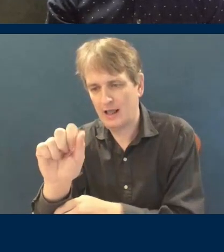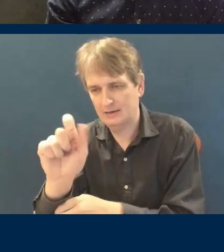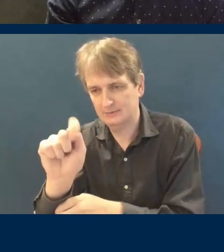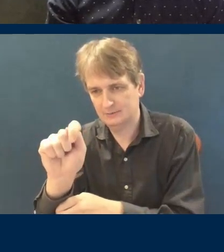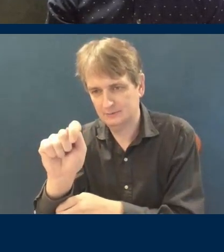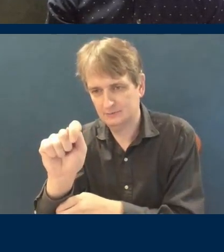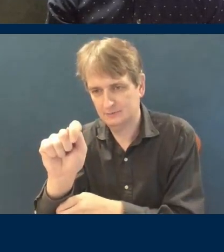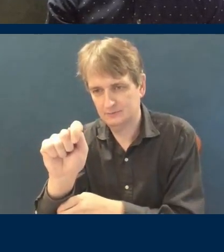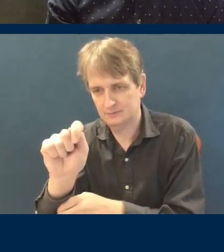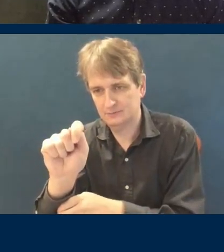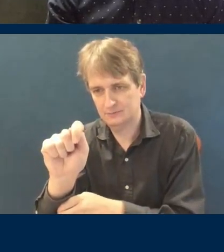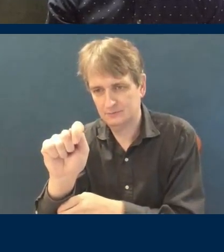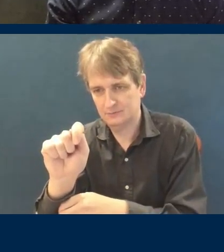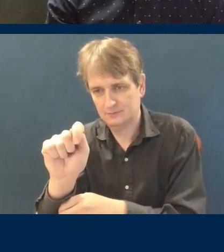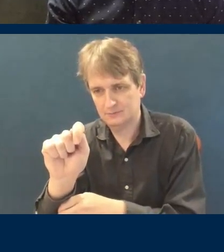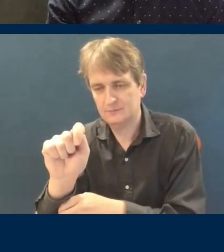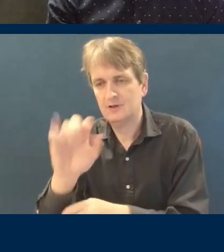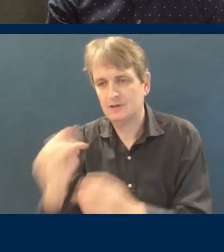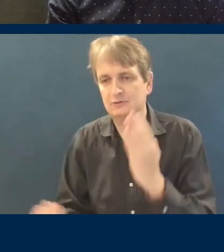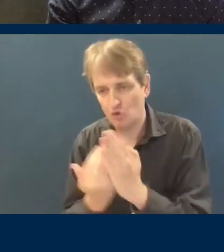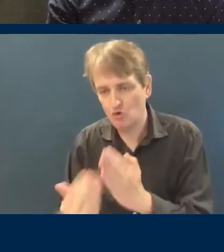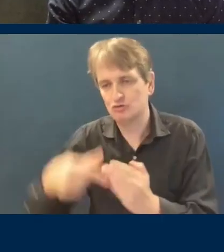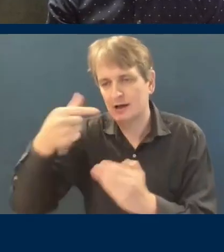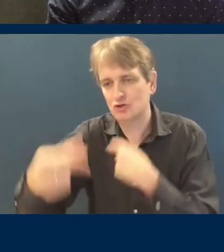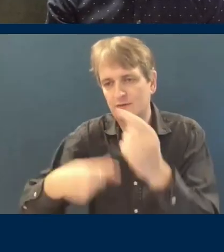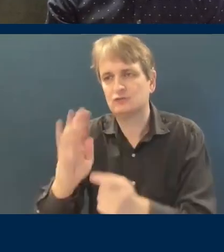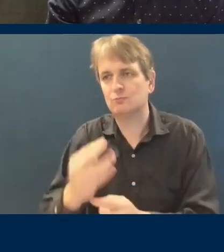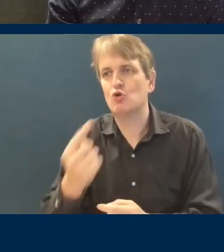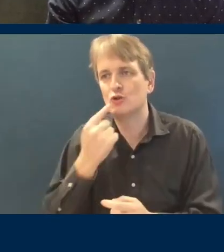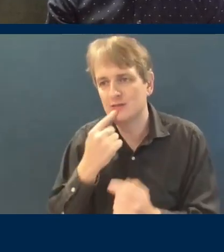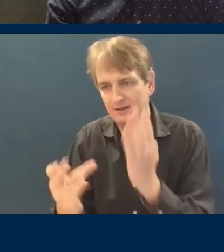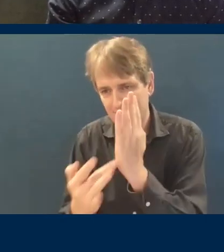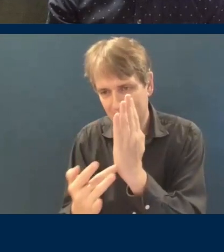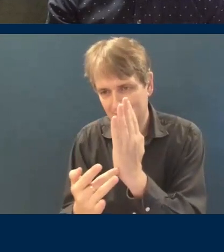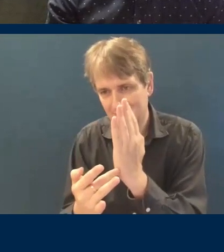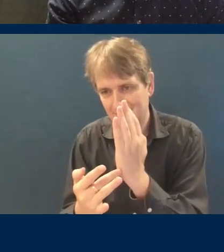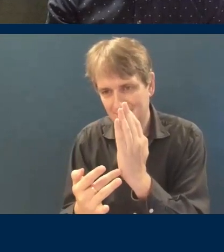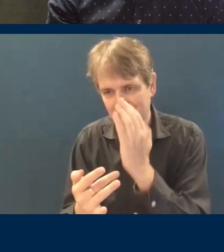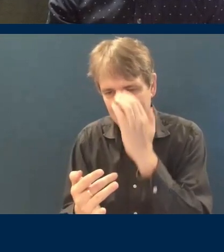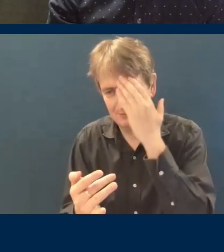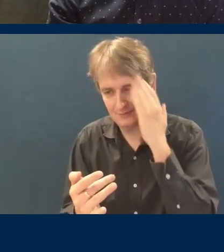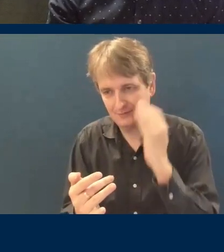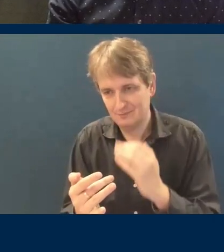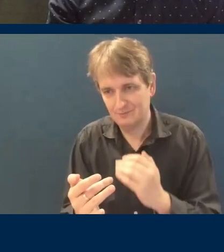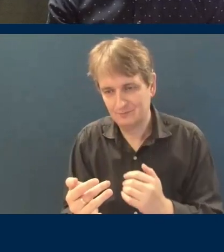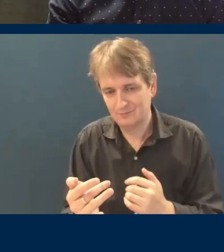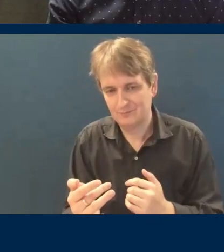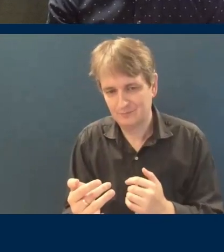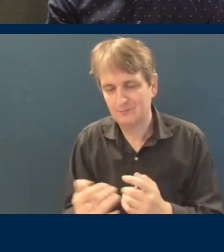So there's Auracast It's a new newer generation of Bluetooth technology.